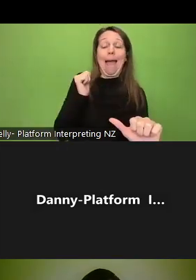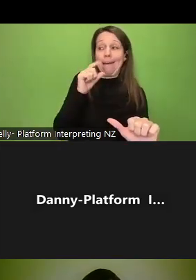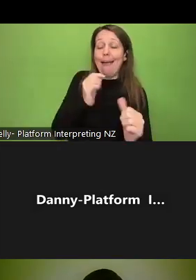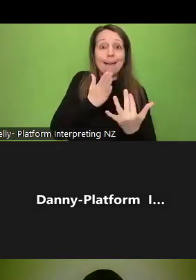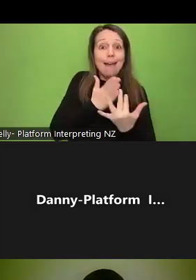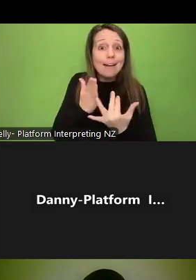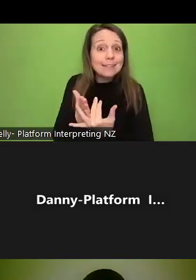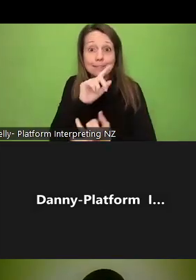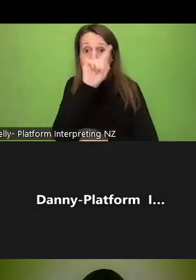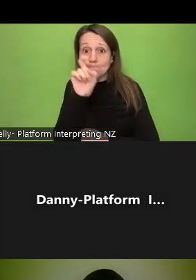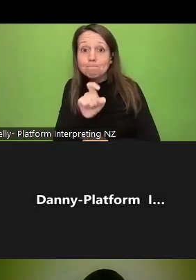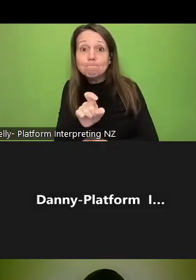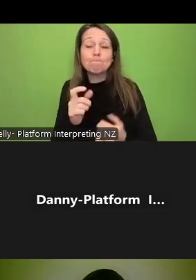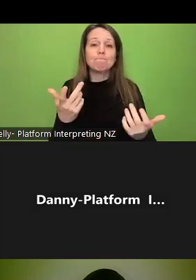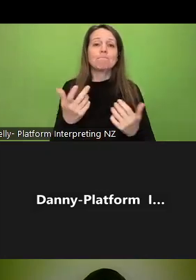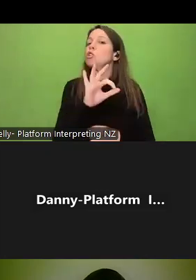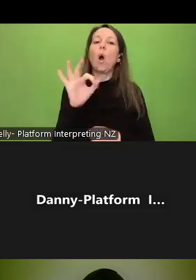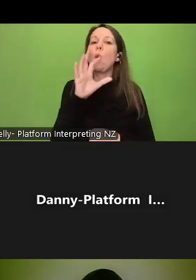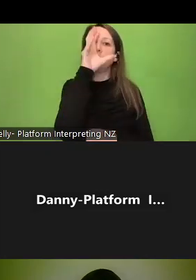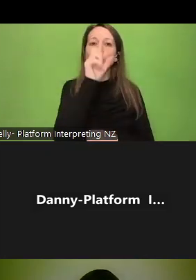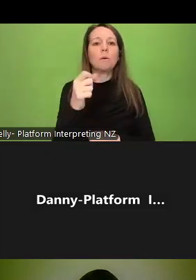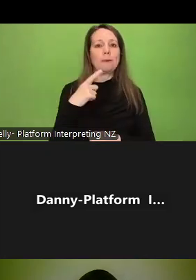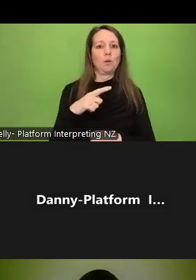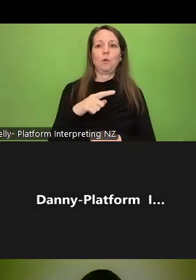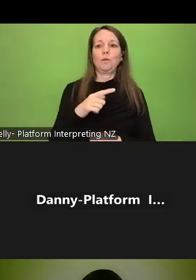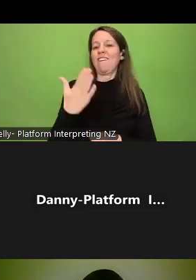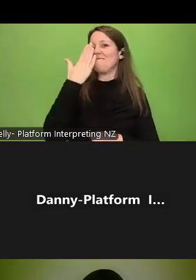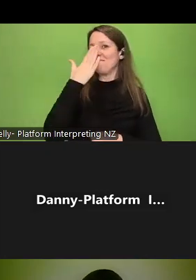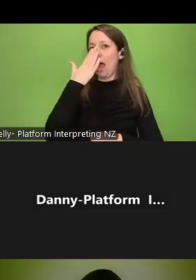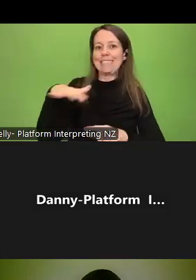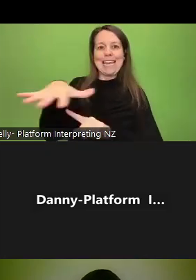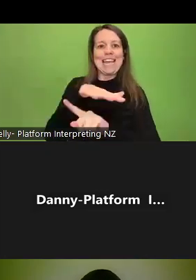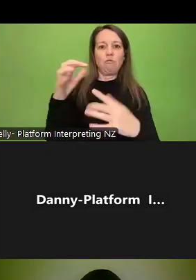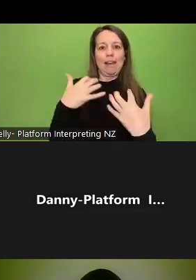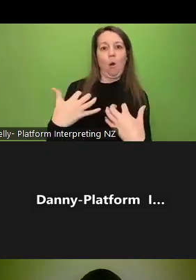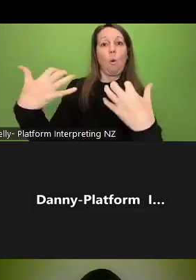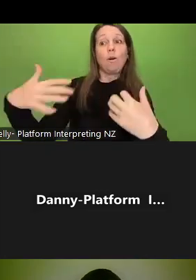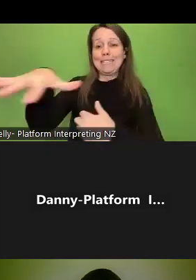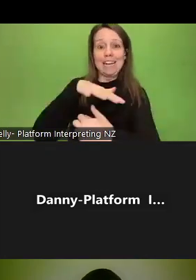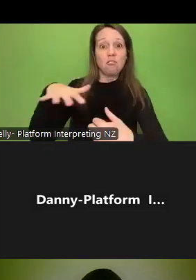not assuming that just because the front of house is accessible that the back of house will be too.